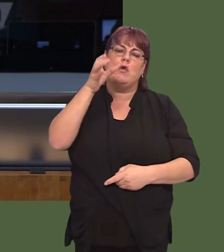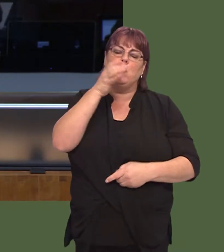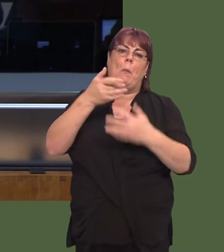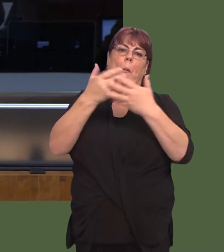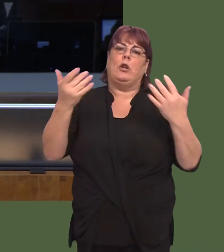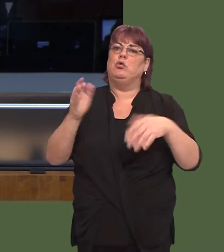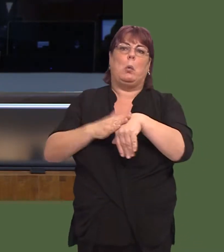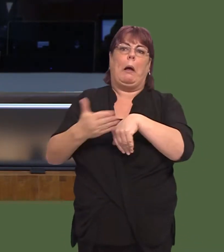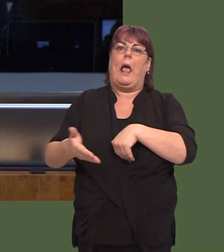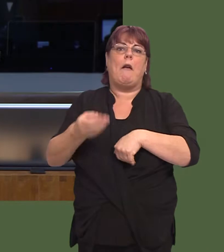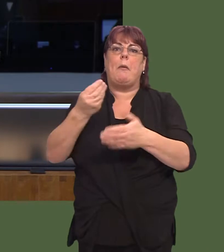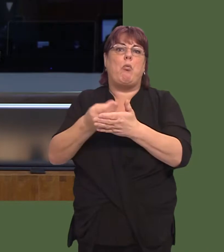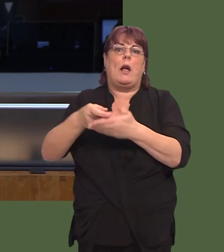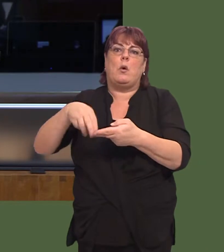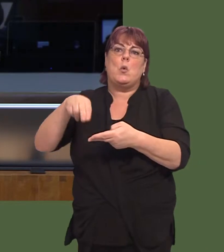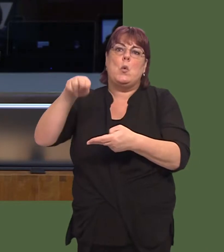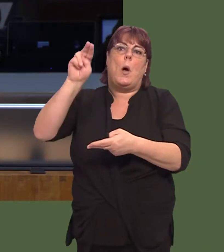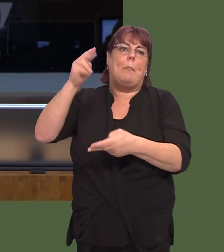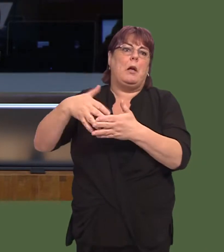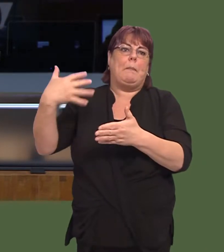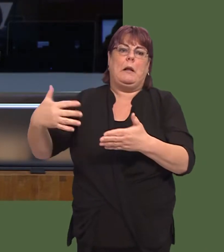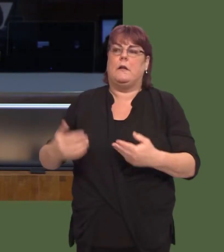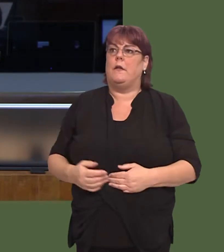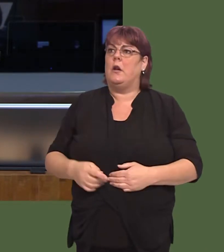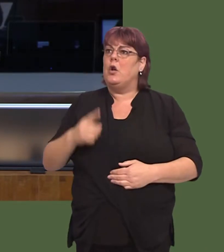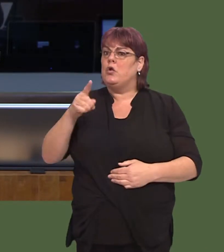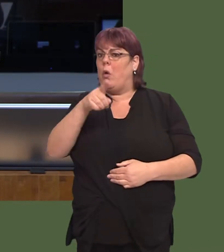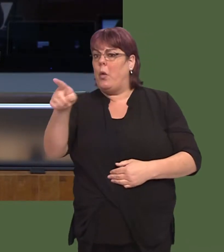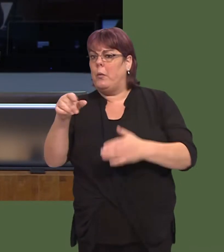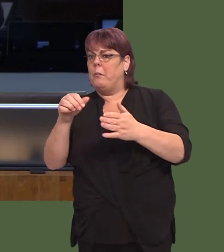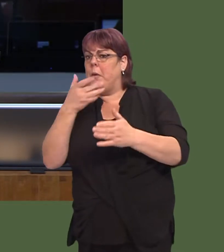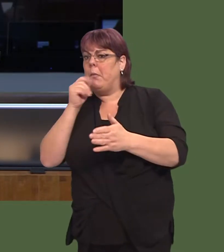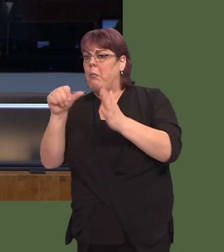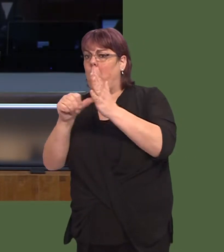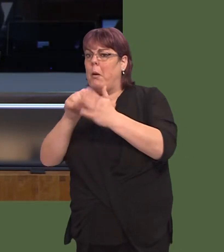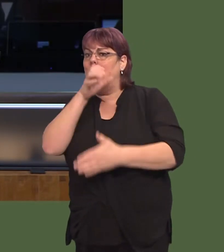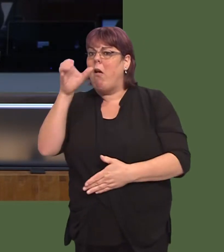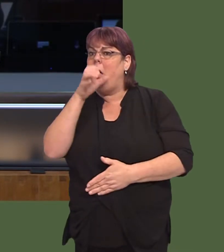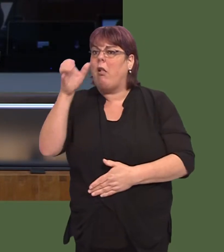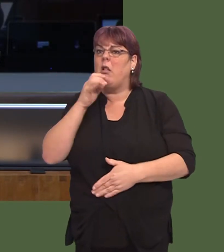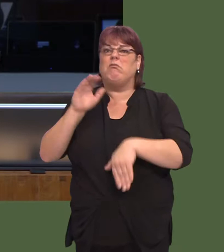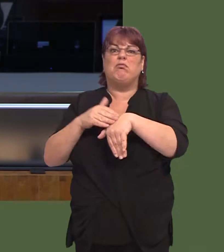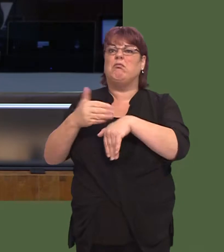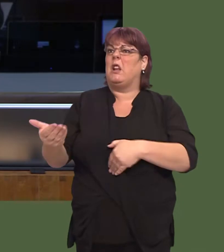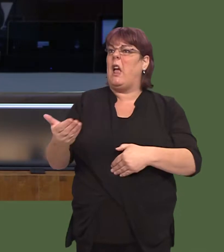So, the problem alcohol drinkers are the ones whoíre least likely to respond to the measures that are now being proposed.